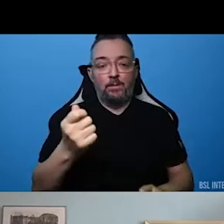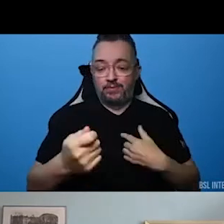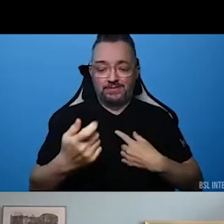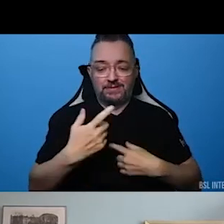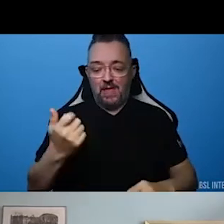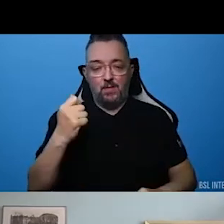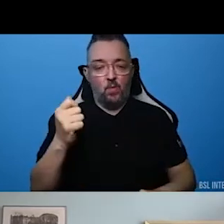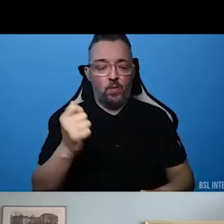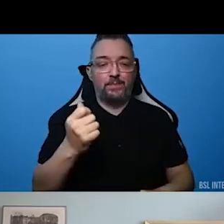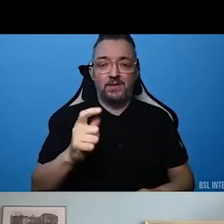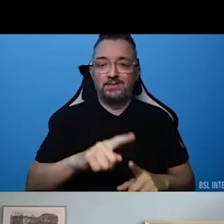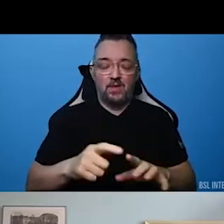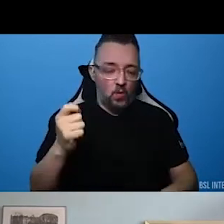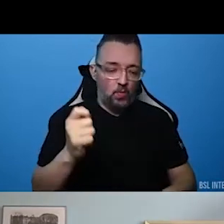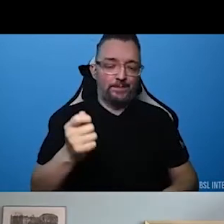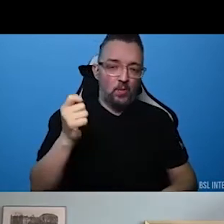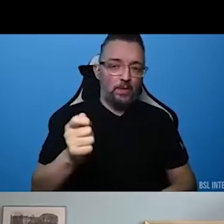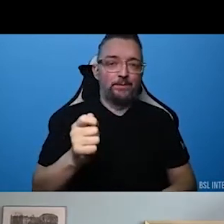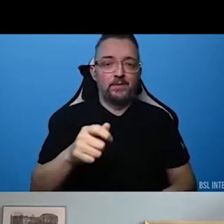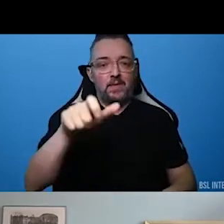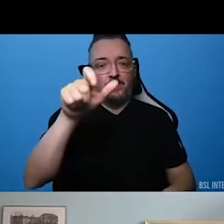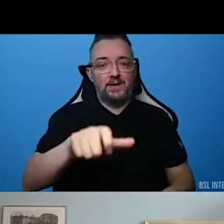and actually whipping an enslaved person yourself.